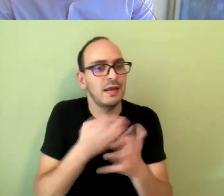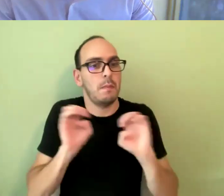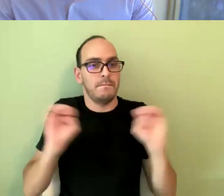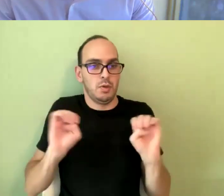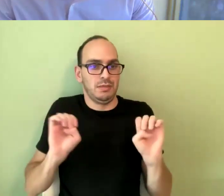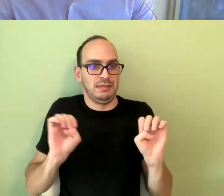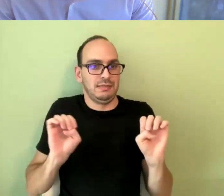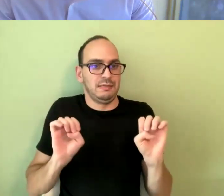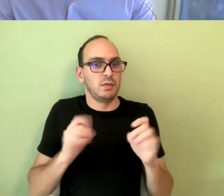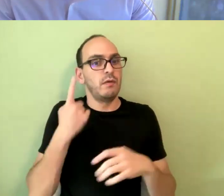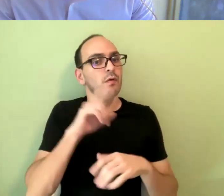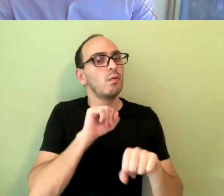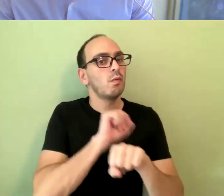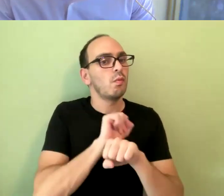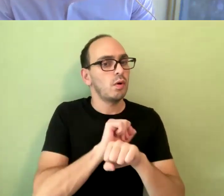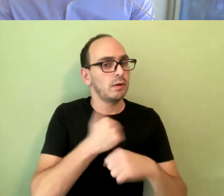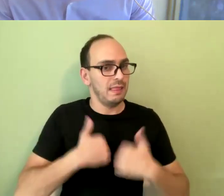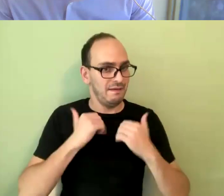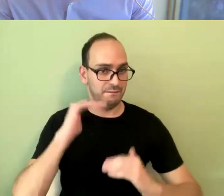In terms of work school life balance they were able to drop